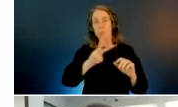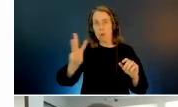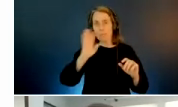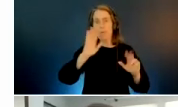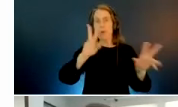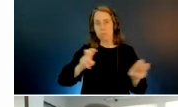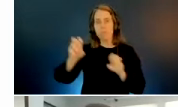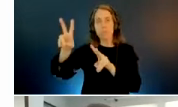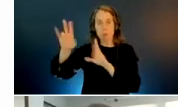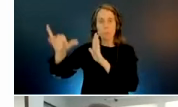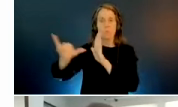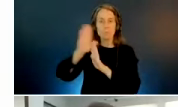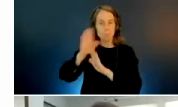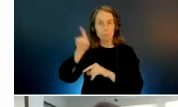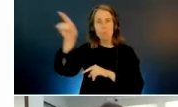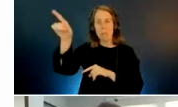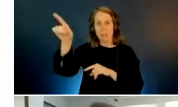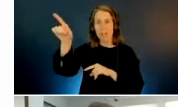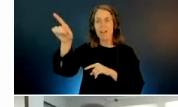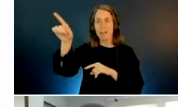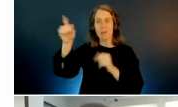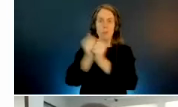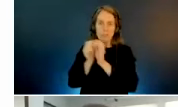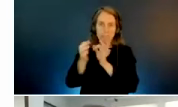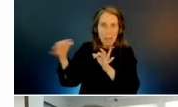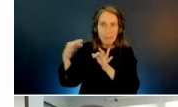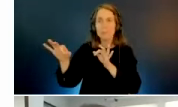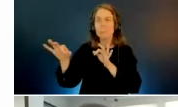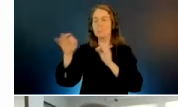once we can get it equipped with uh captions and make sure everything's accessible